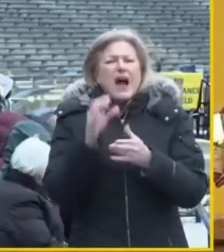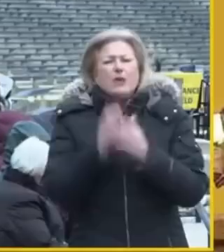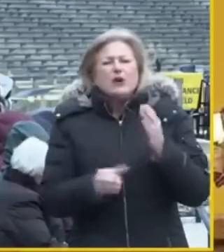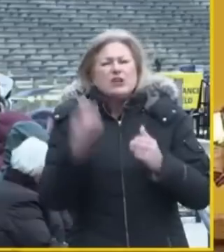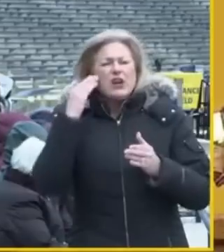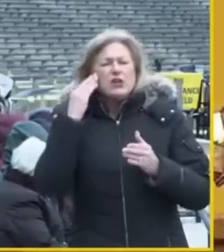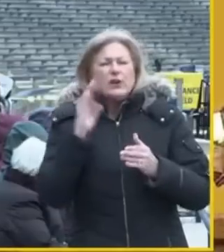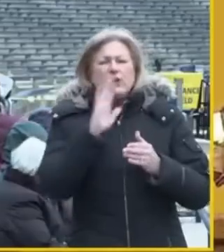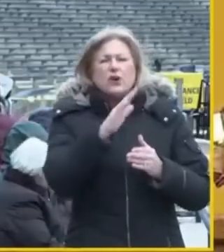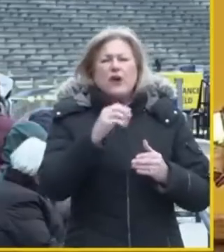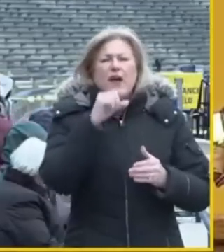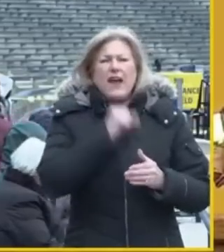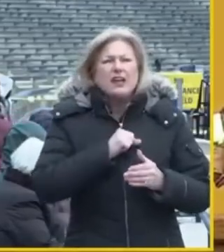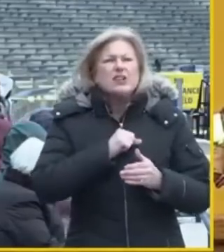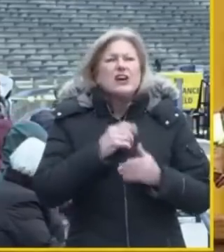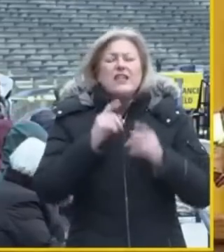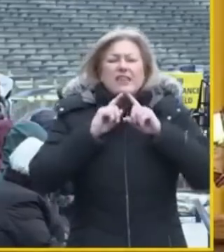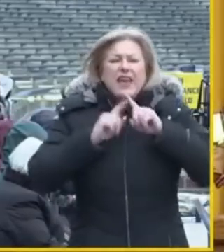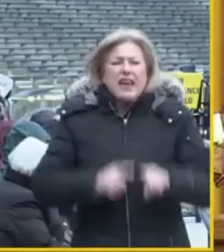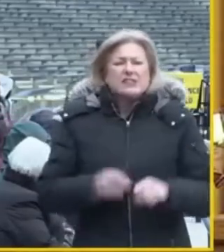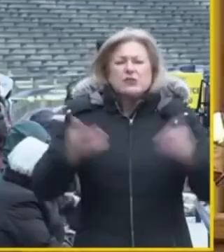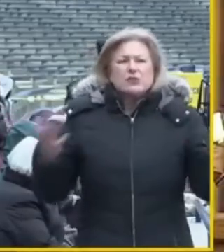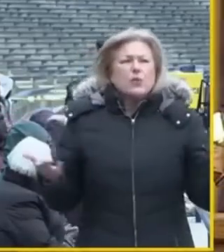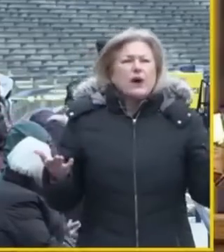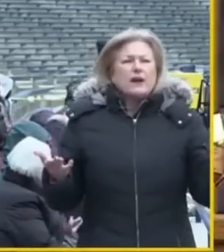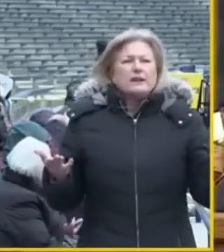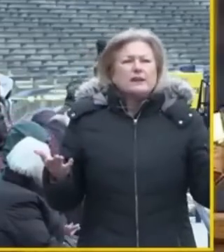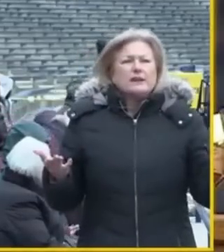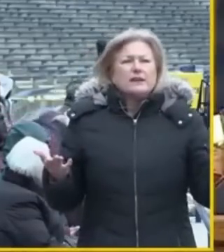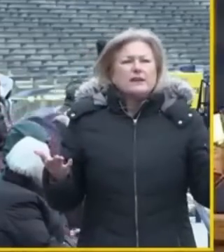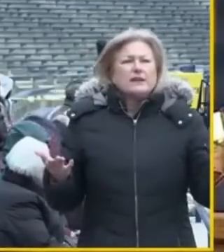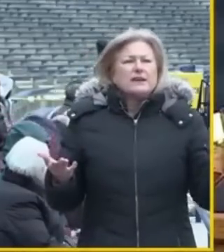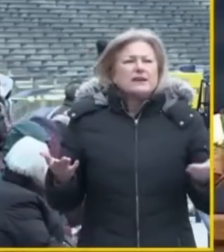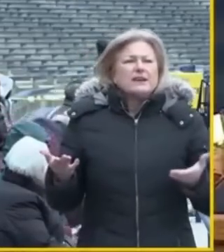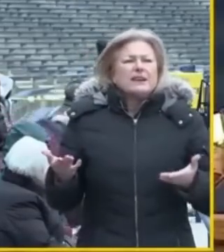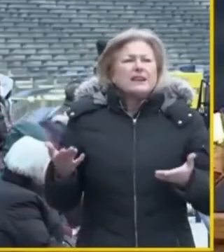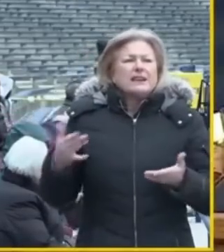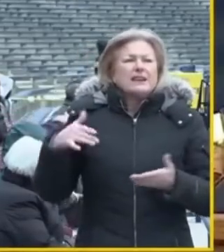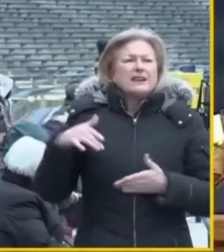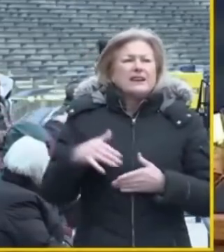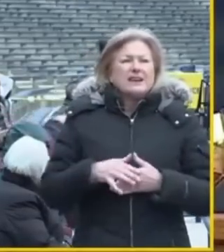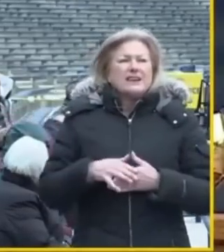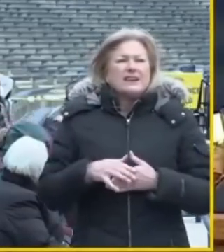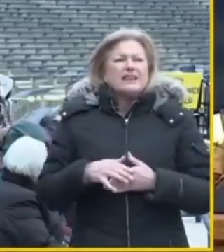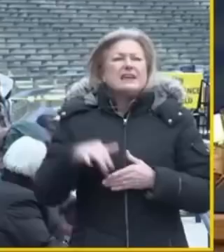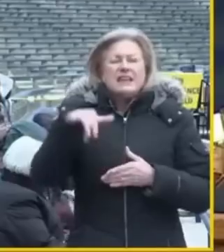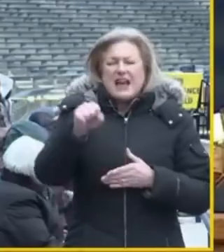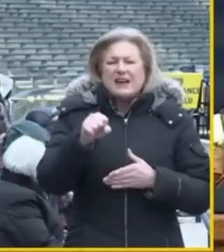the answer turned out to be yes. And what I want you to know today is this.